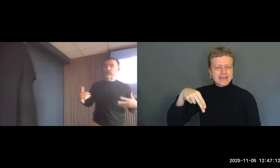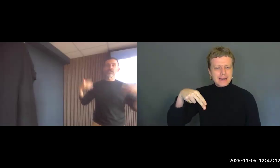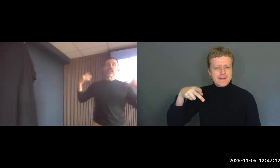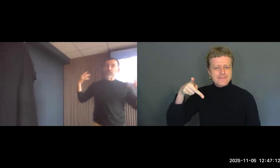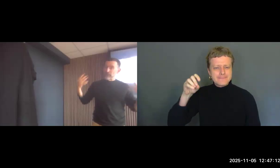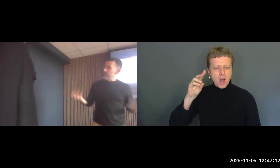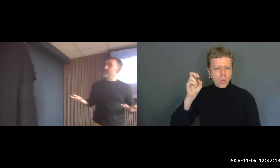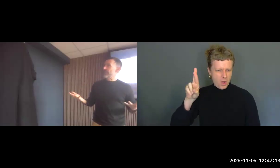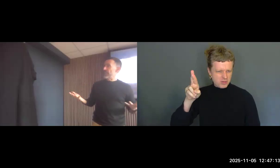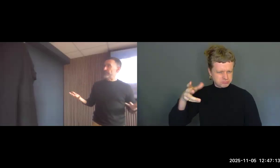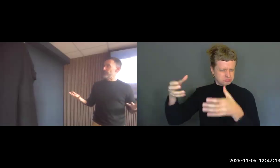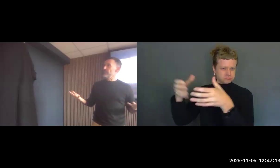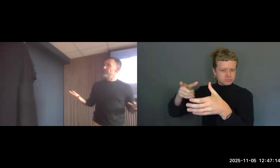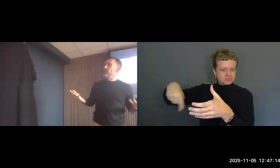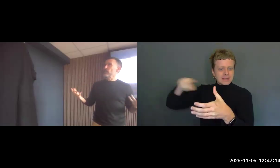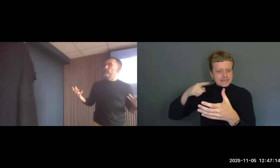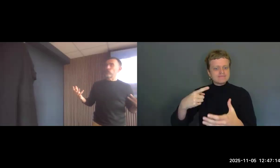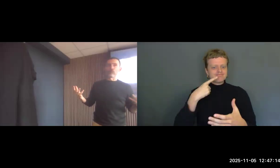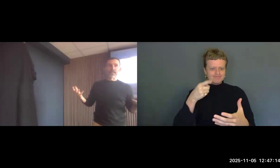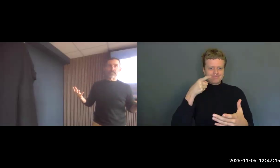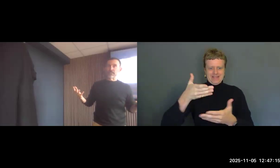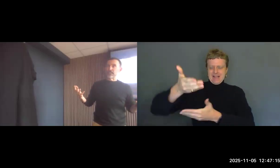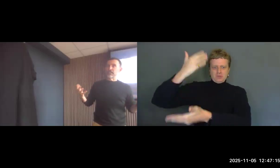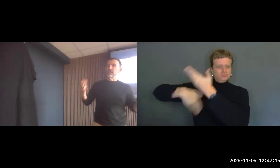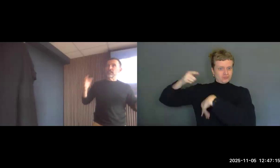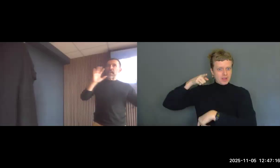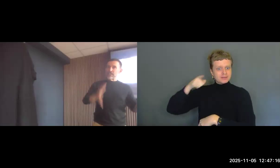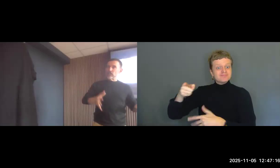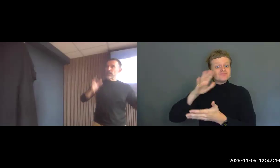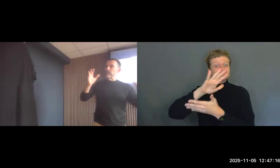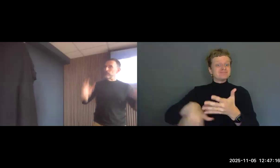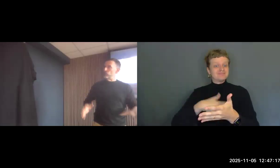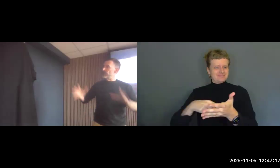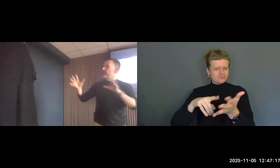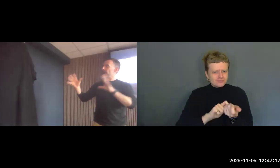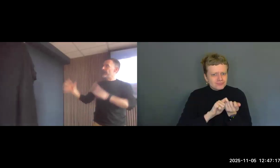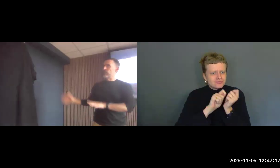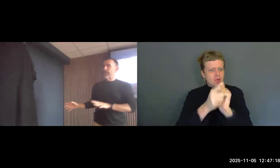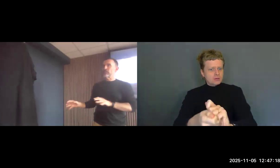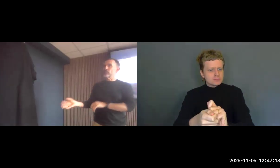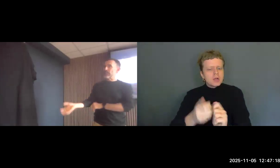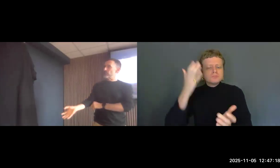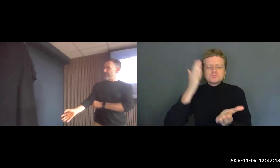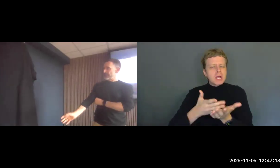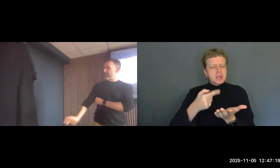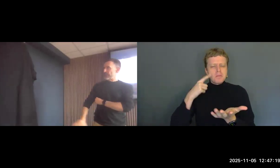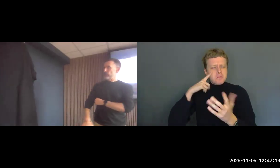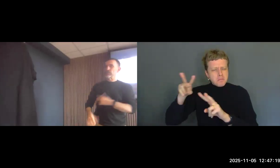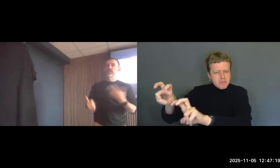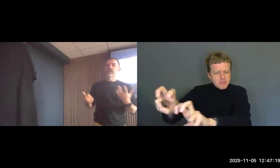around this. There isn't any evidence for regular handshape movement and location changes in sign languages.